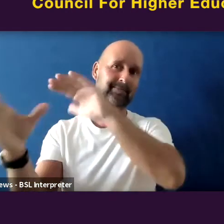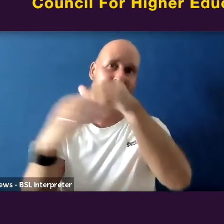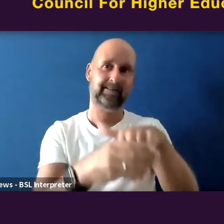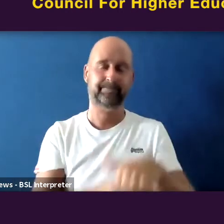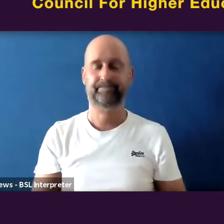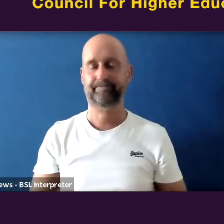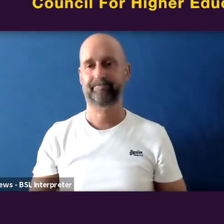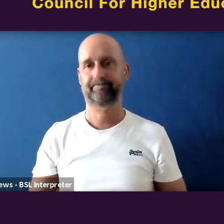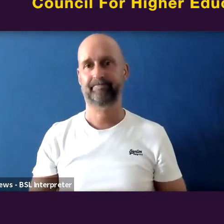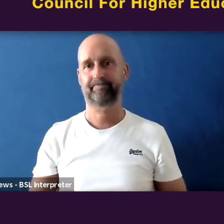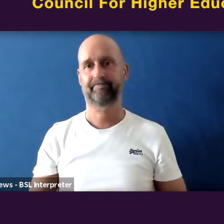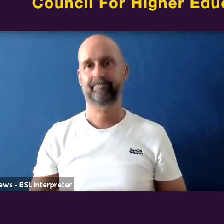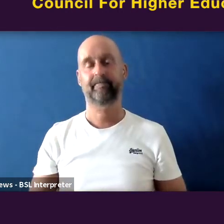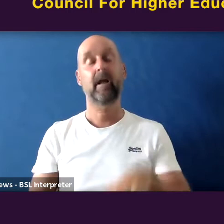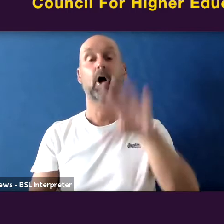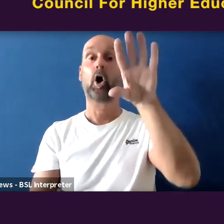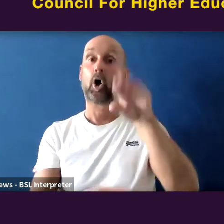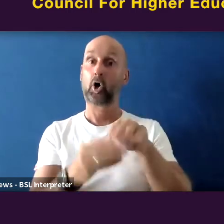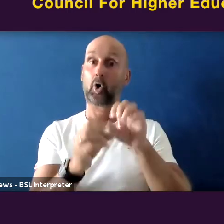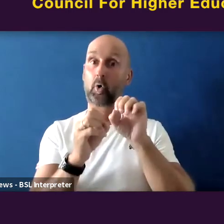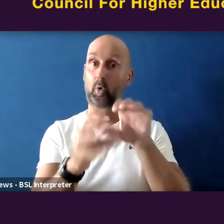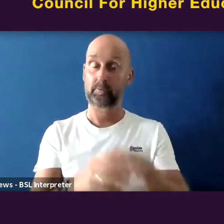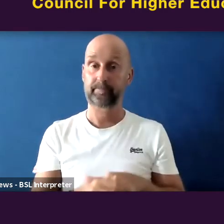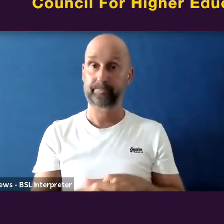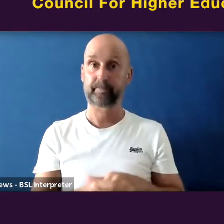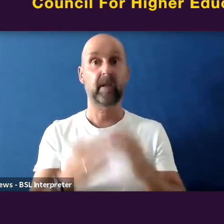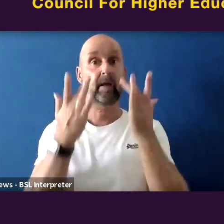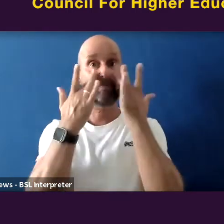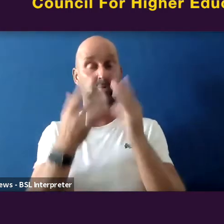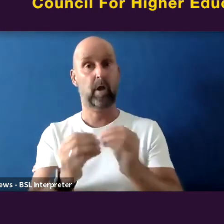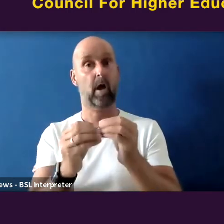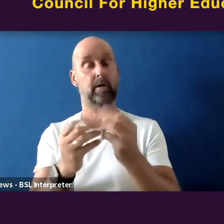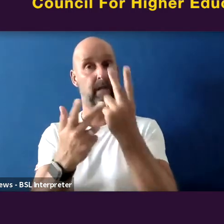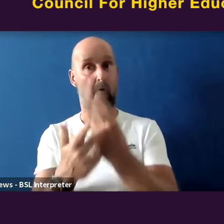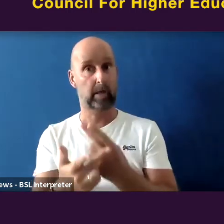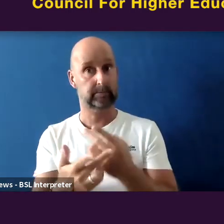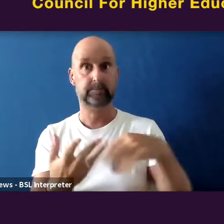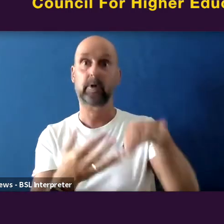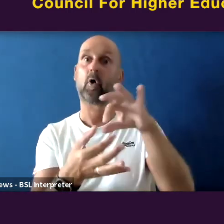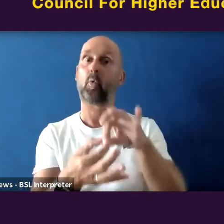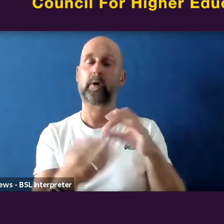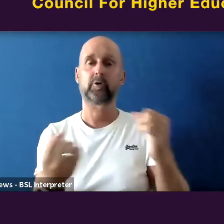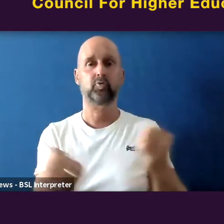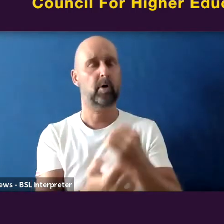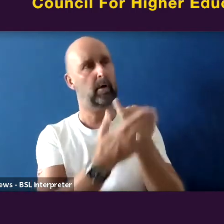So in concluding, alongside the visual arts alliance we are strongly opposed to any proposals